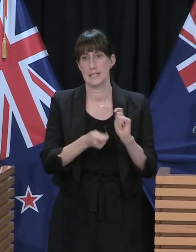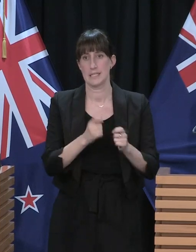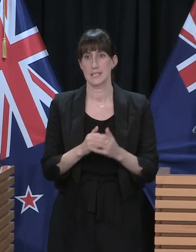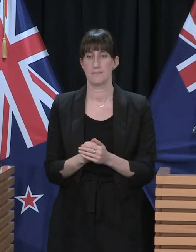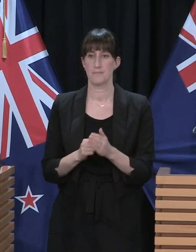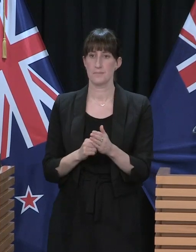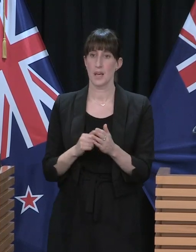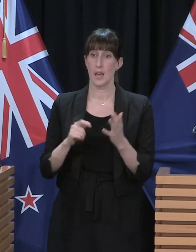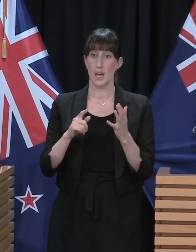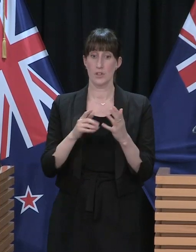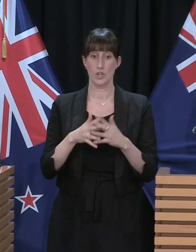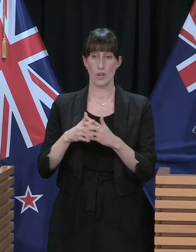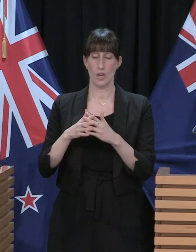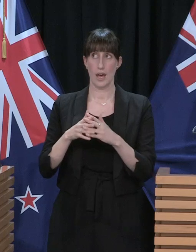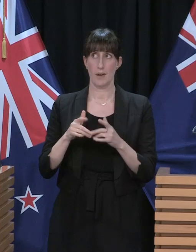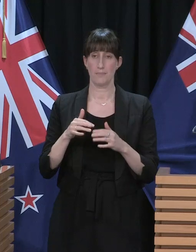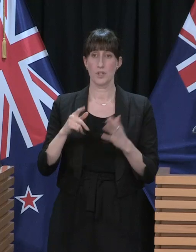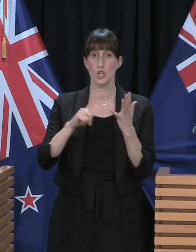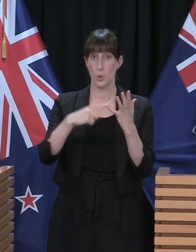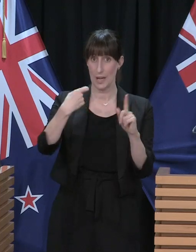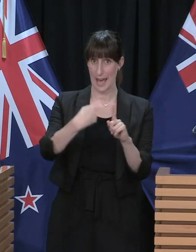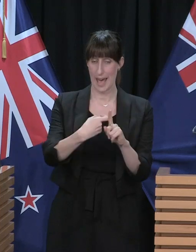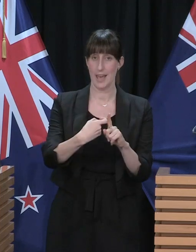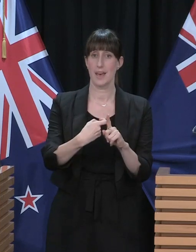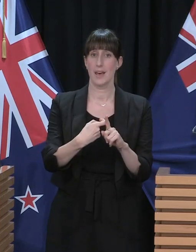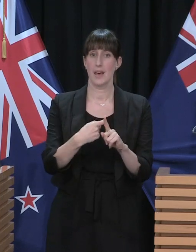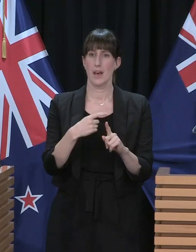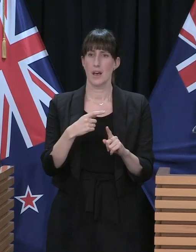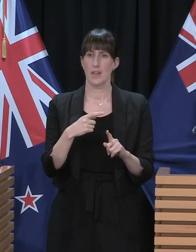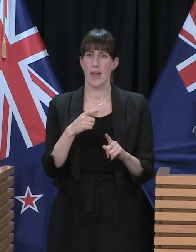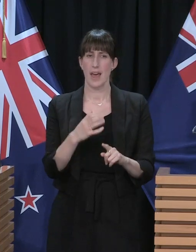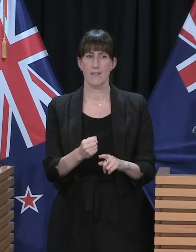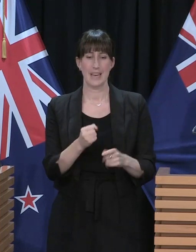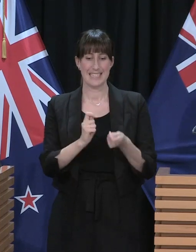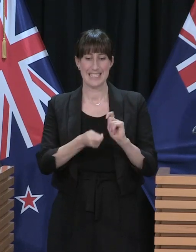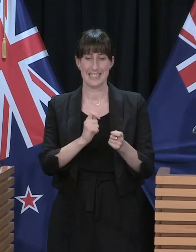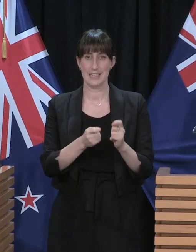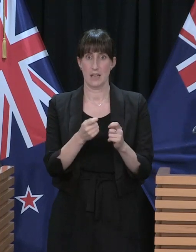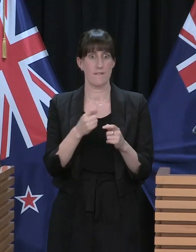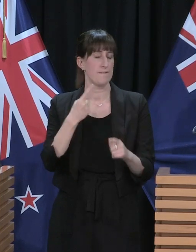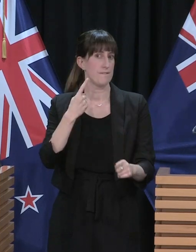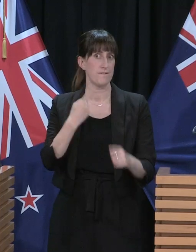frequent. In the UK at the moment, they have got a new test they have announced that